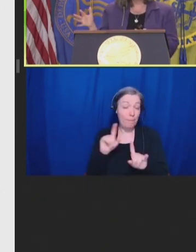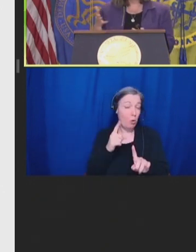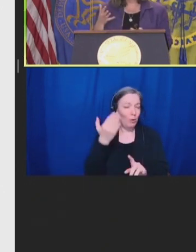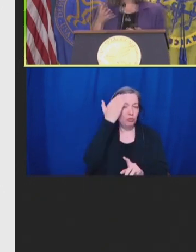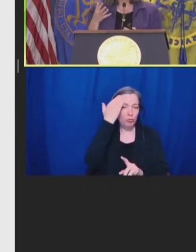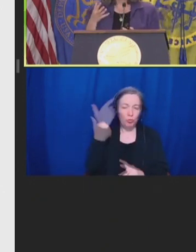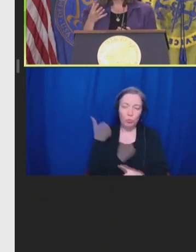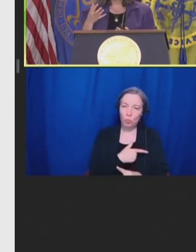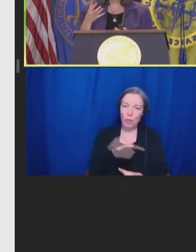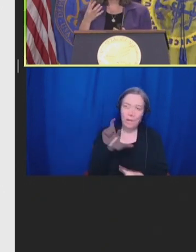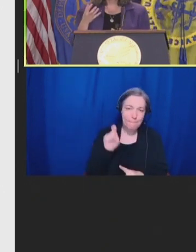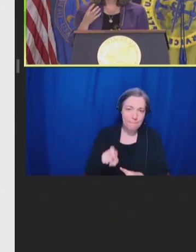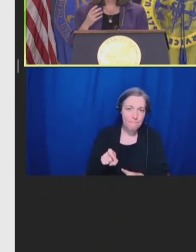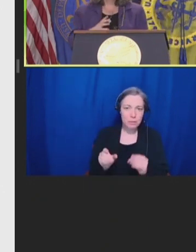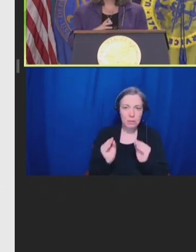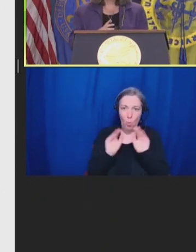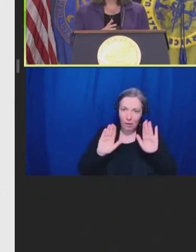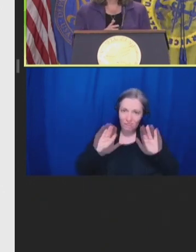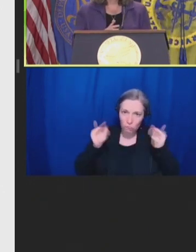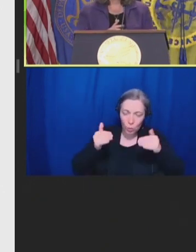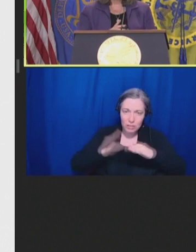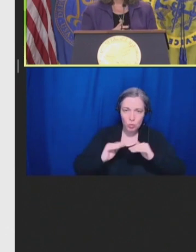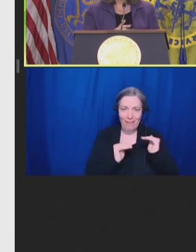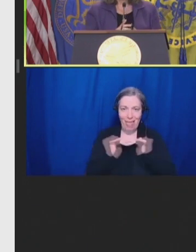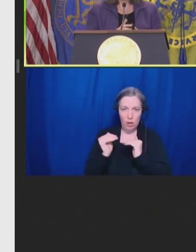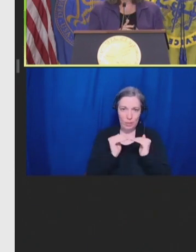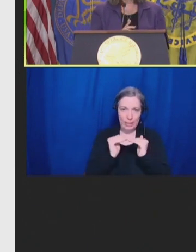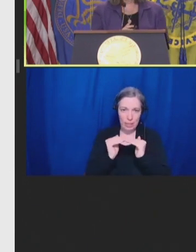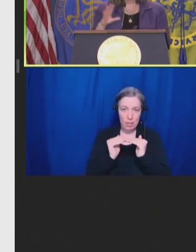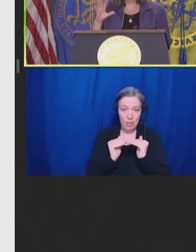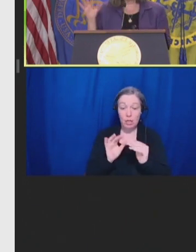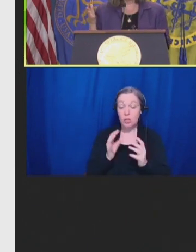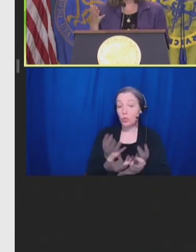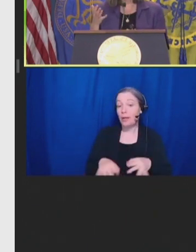where -- what comes into play for that is the bridge program that was announced,